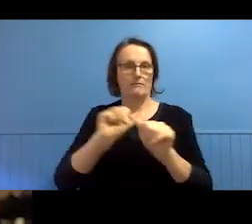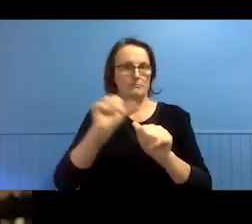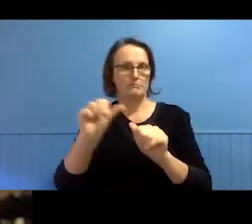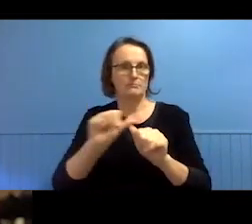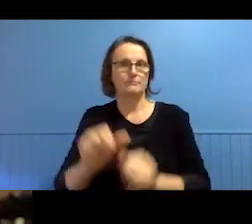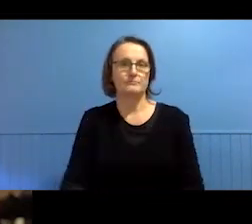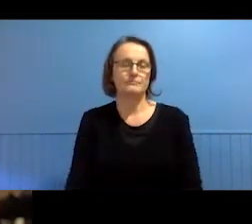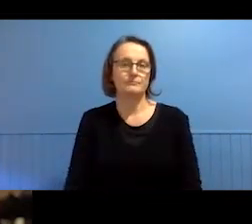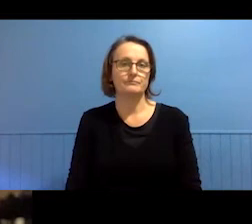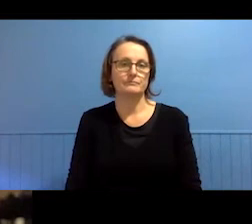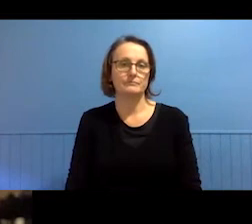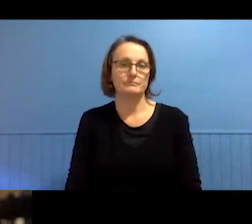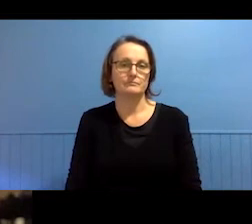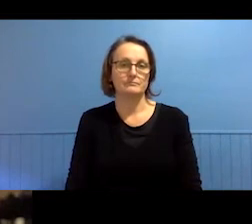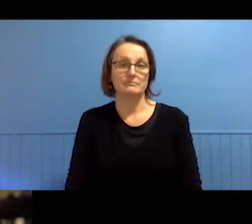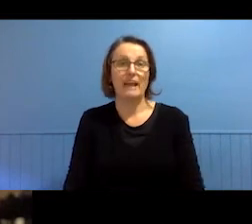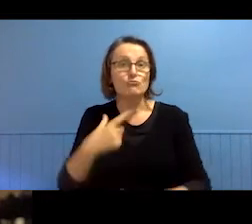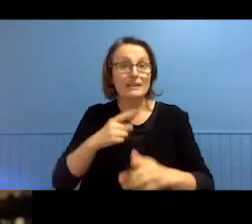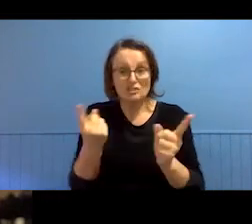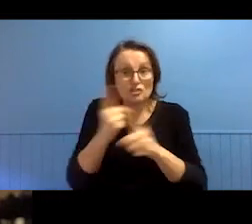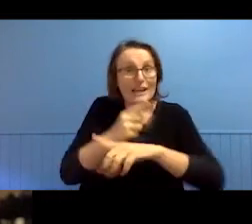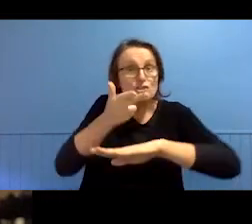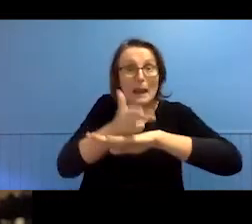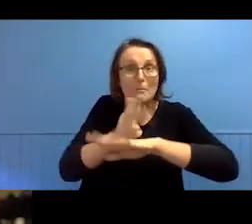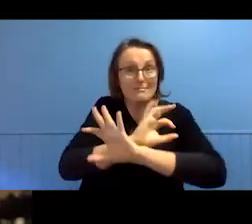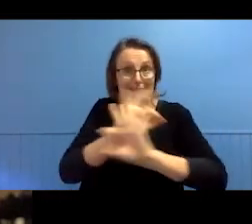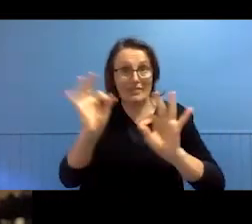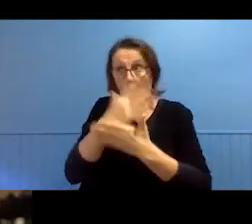and no settings on the camera have changed at all. And this is a really